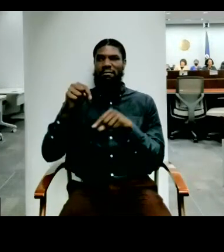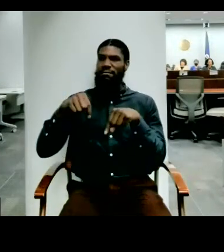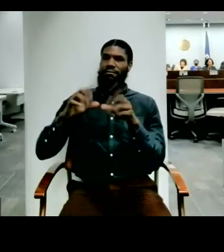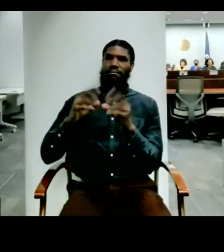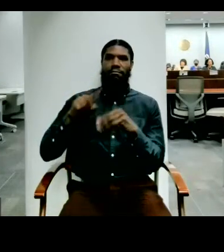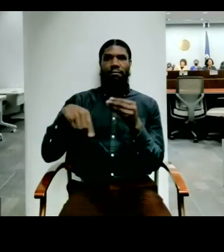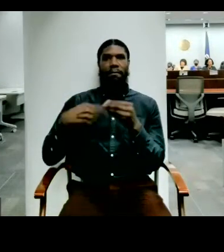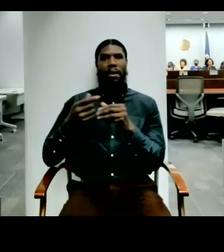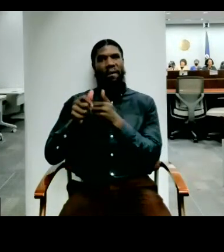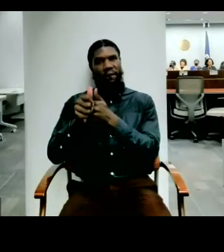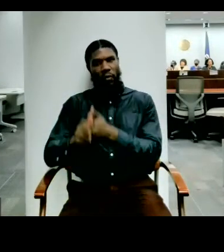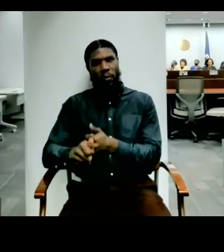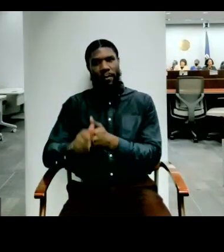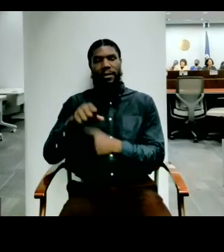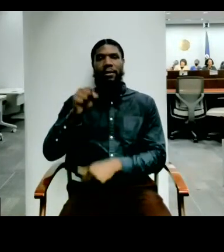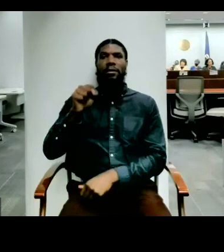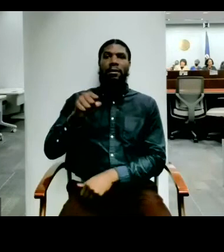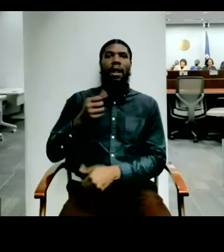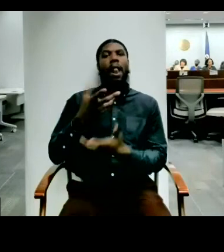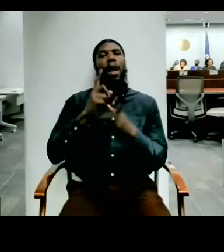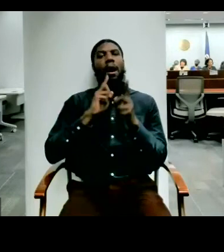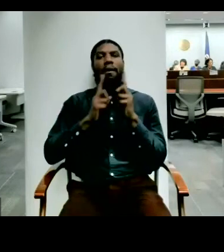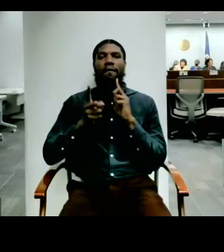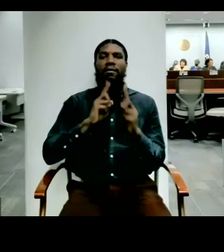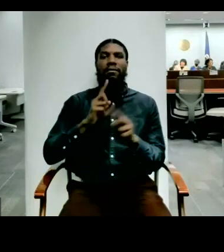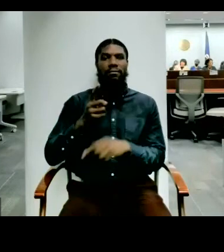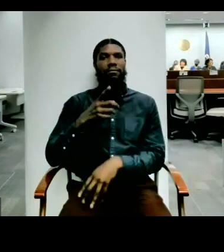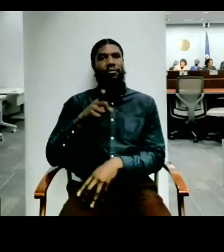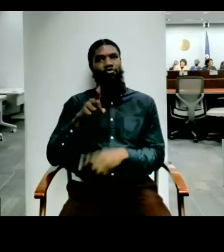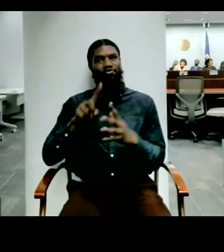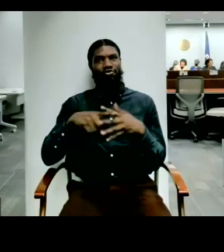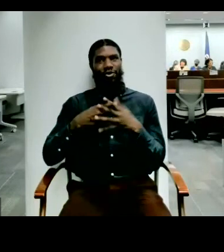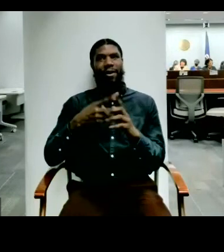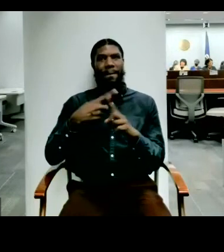I know a lot of the conversation in your opening and other witnesses have been around